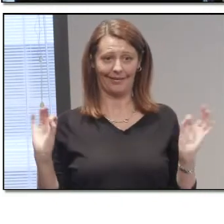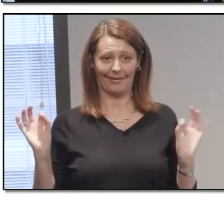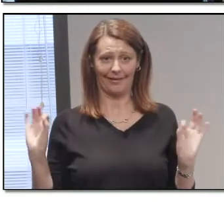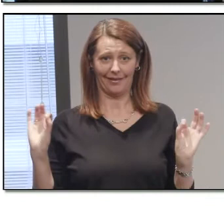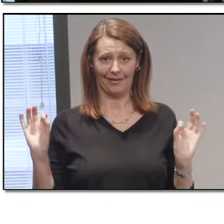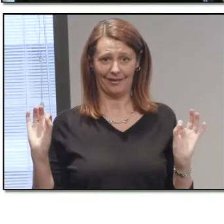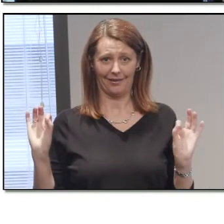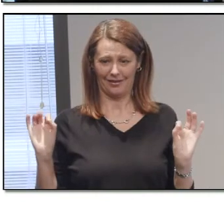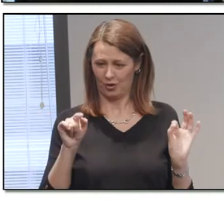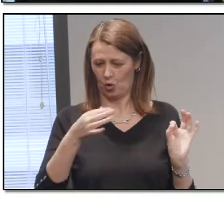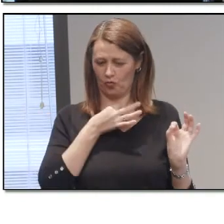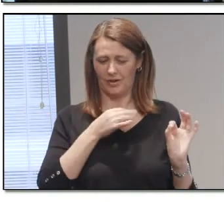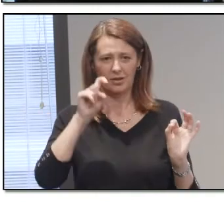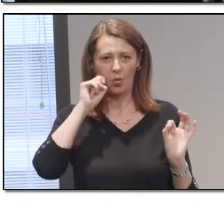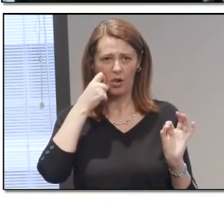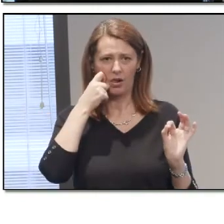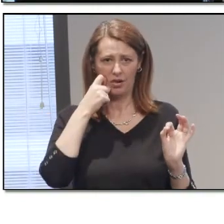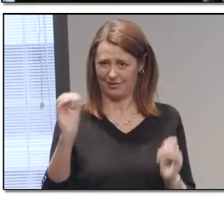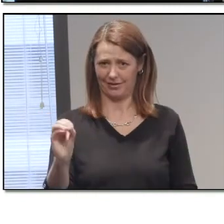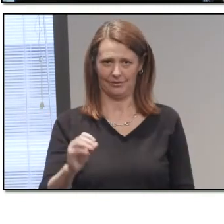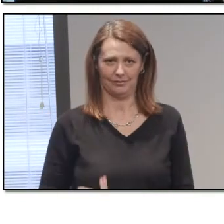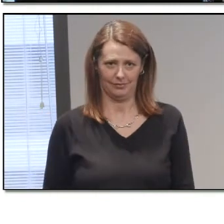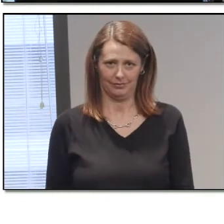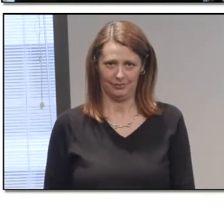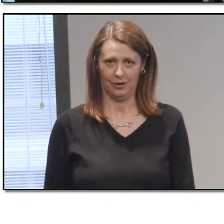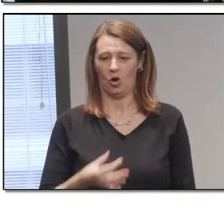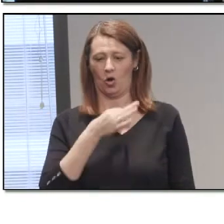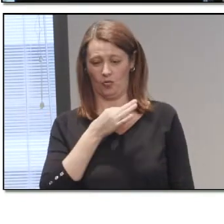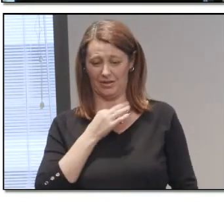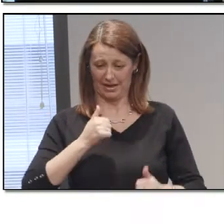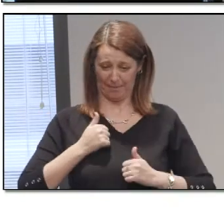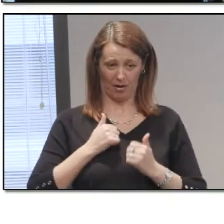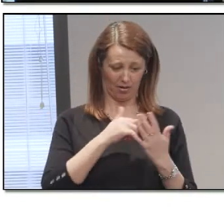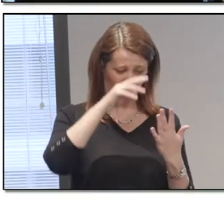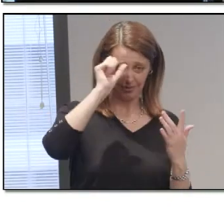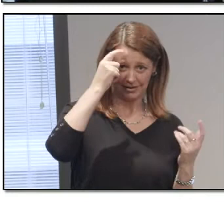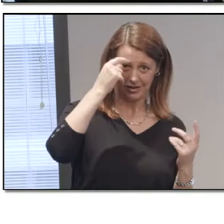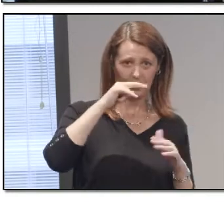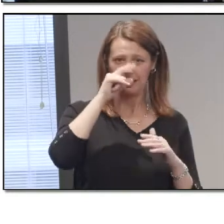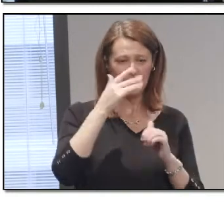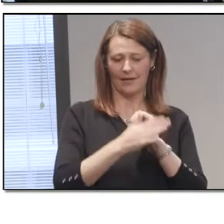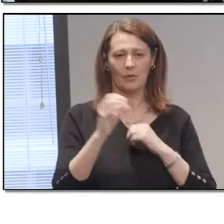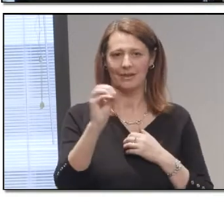then your risk is going to be nothing. Risk in my book can never be zero we live in a world with